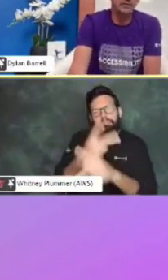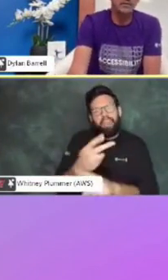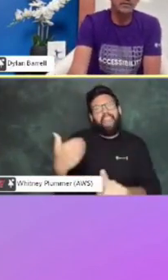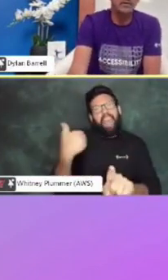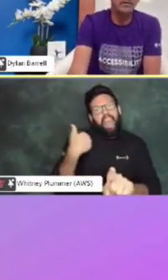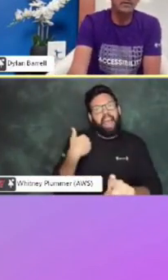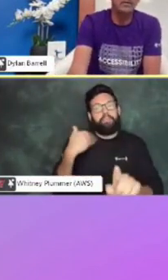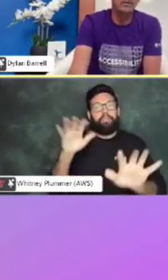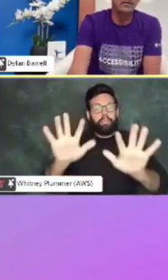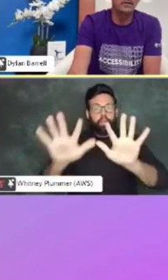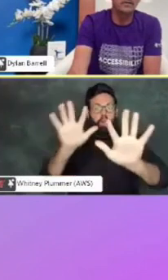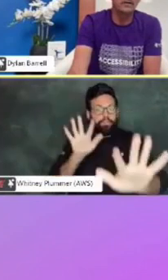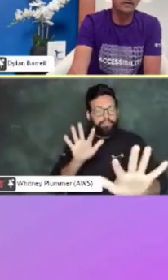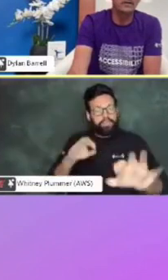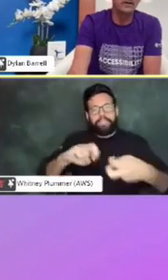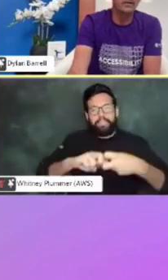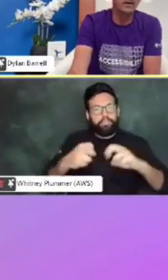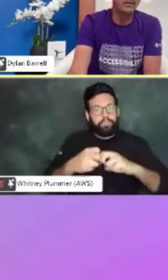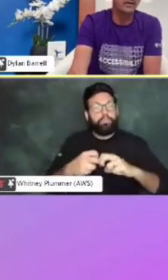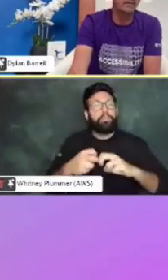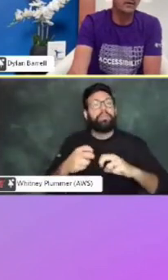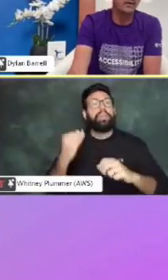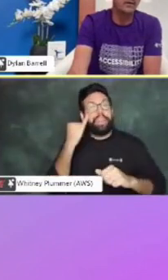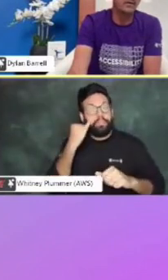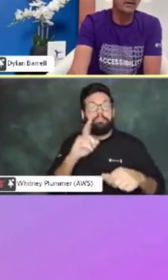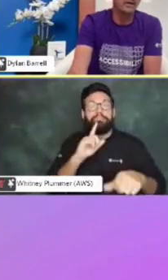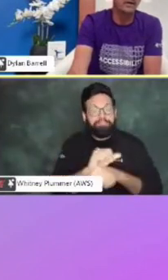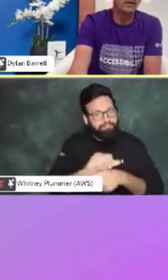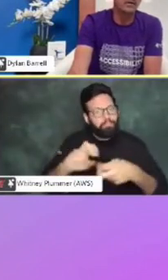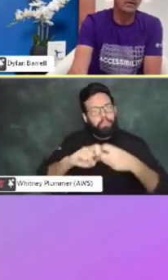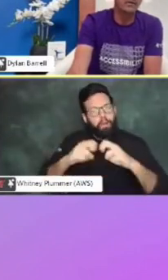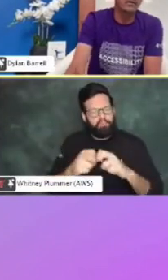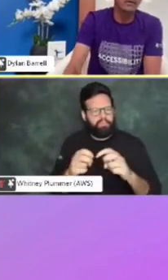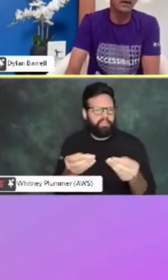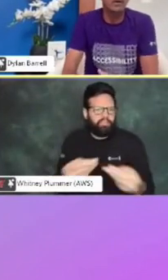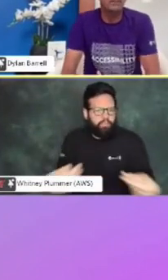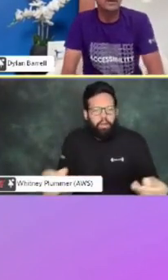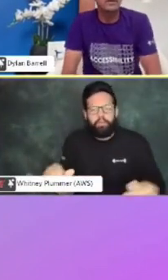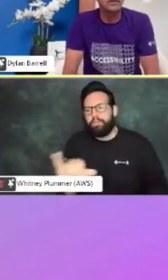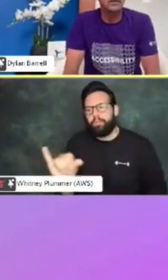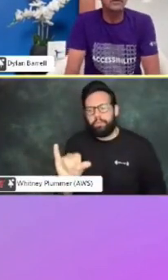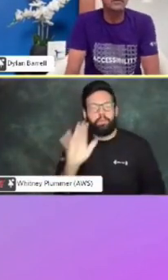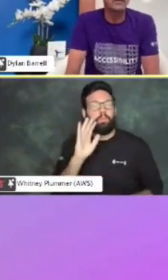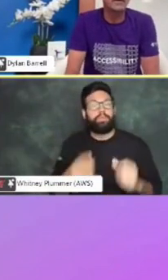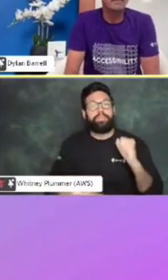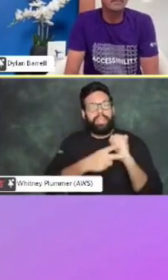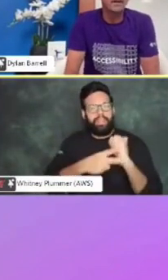So this saves a lot of time with those color contrast complex situations.